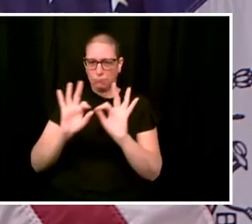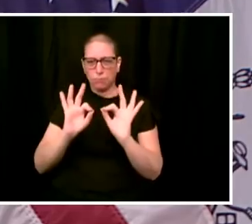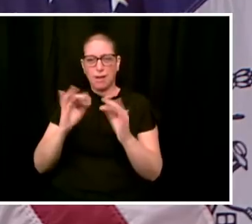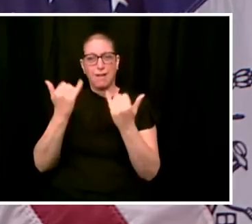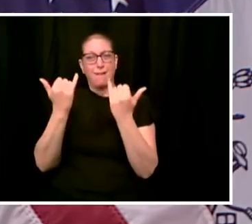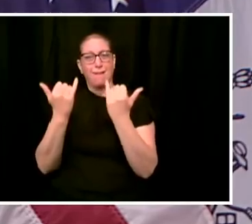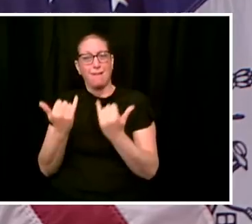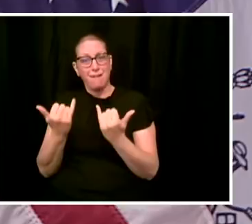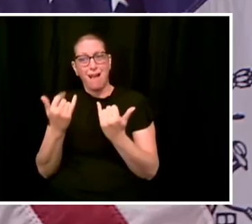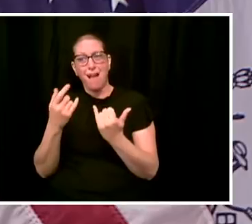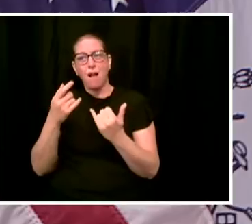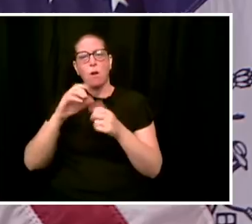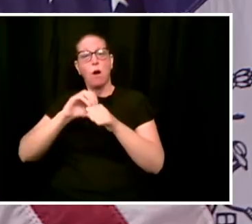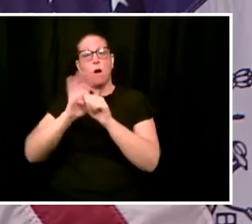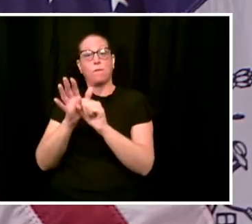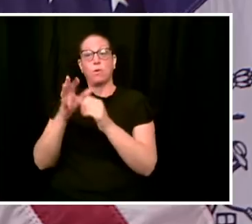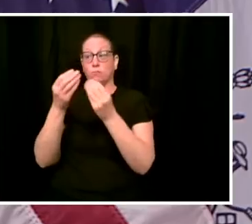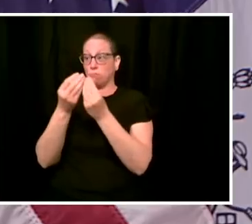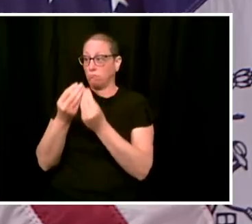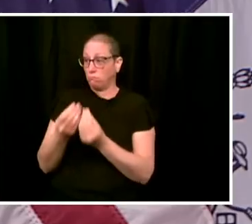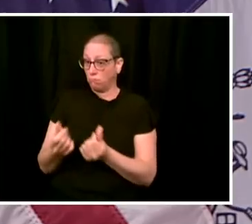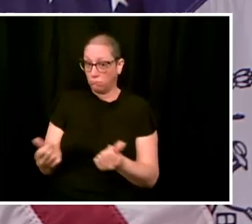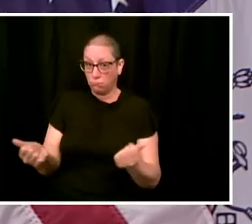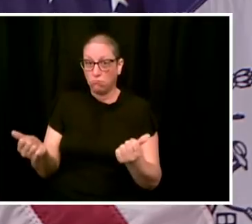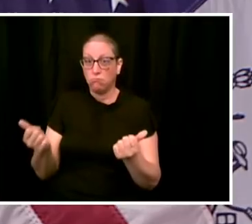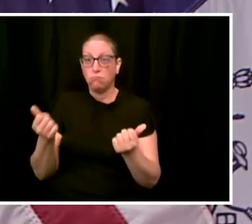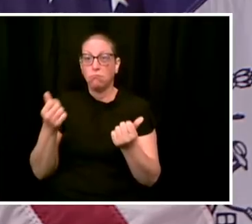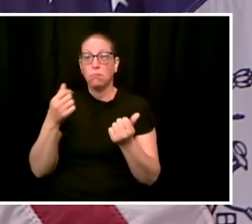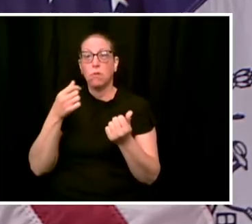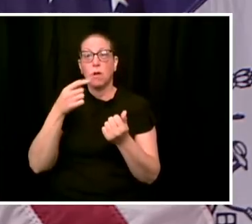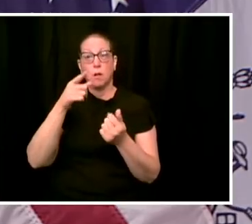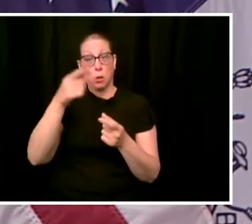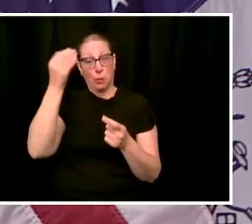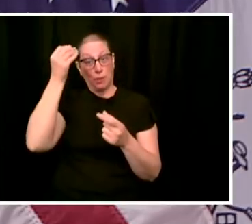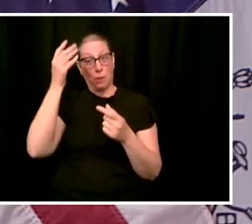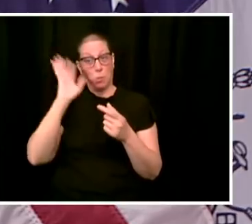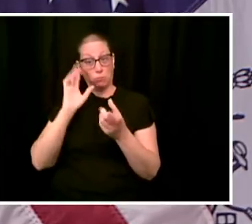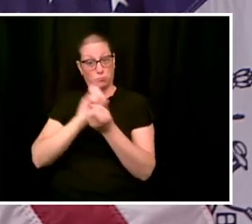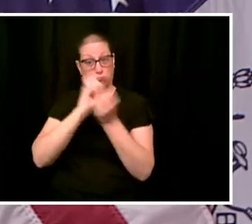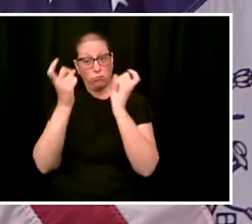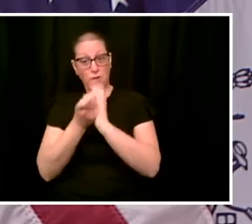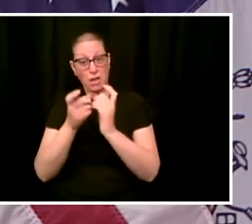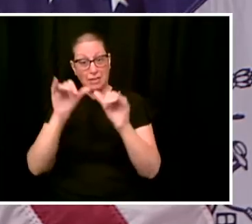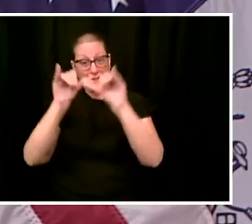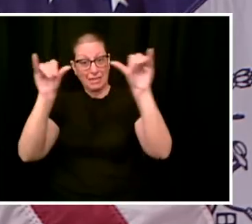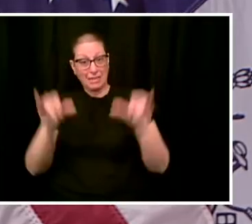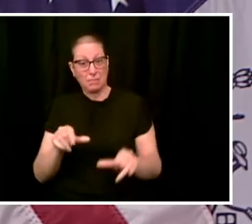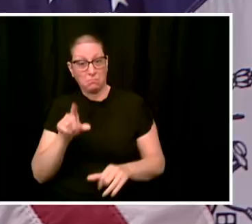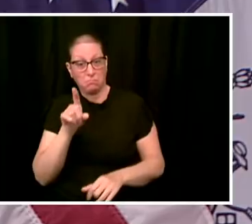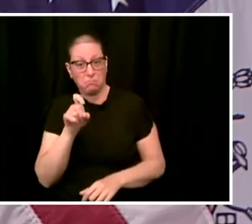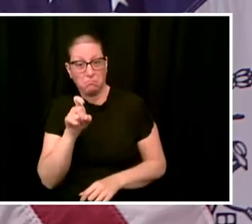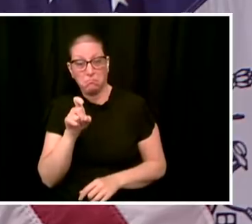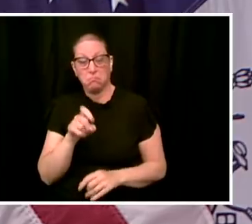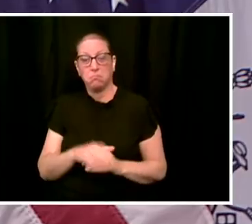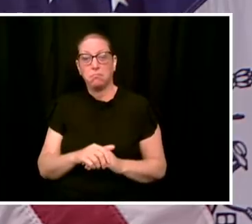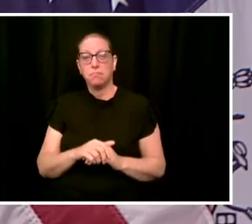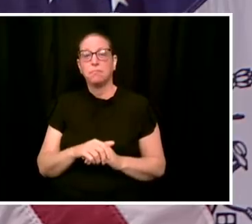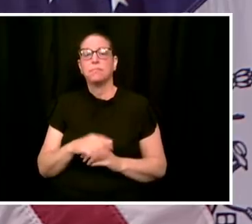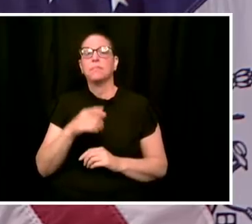OTHER CHANGES AND THERE OTHER THNTH CITIES LEANR FOMR HET PAN MTEPERATUREIC.